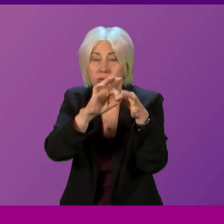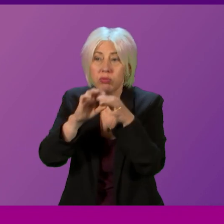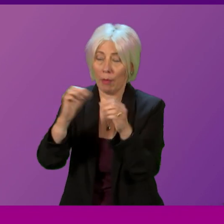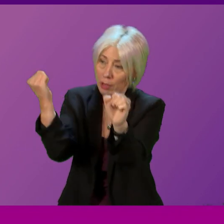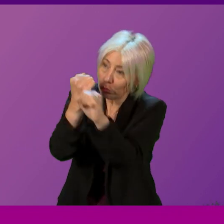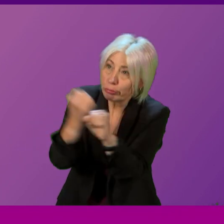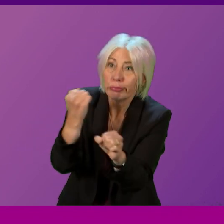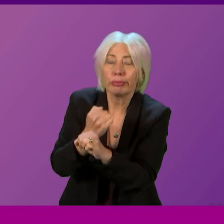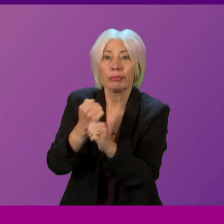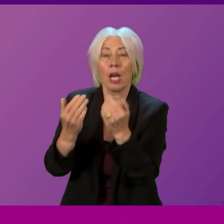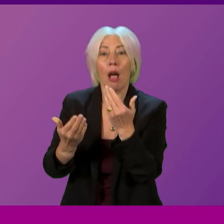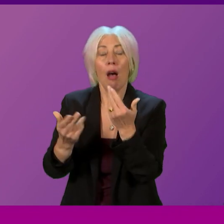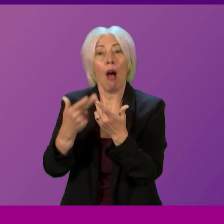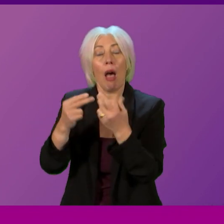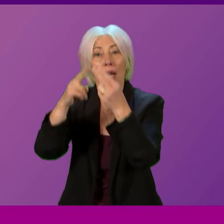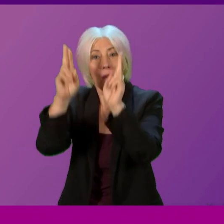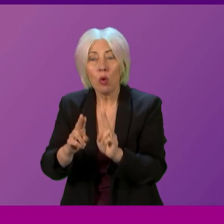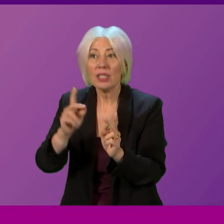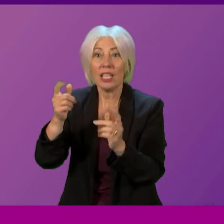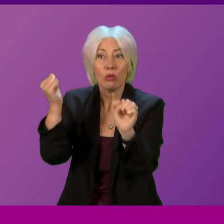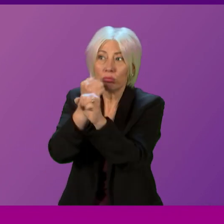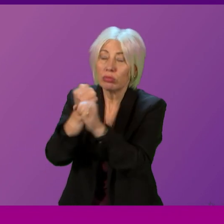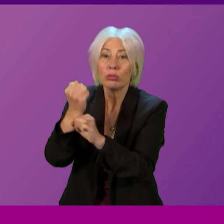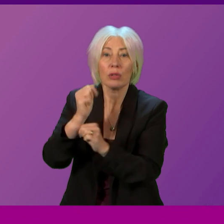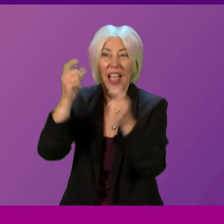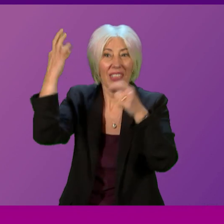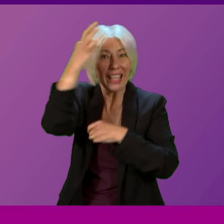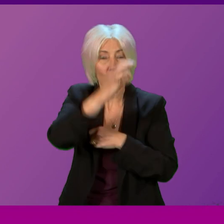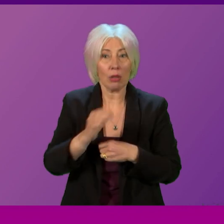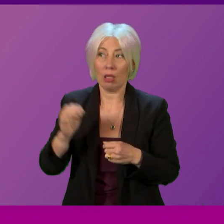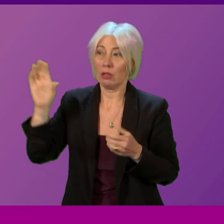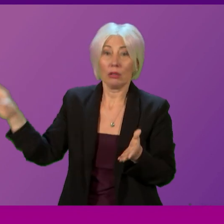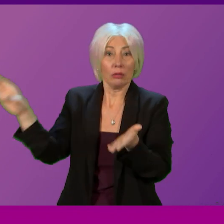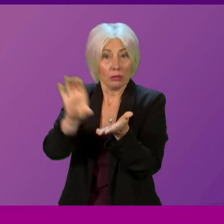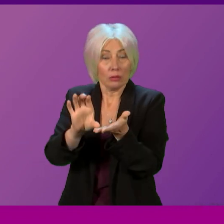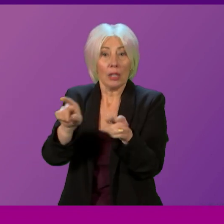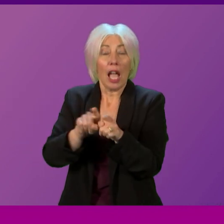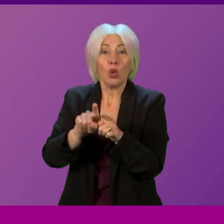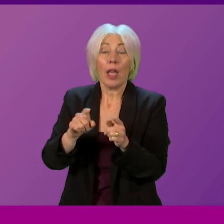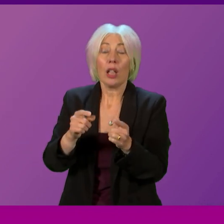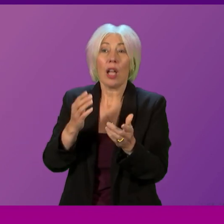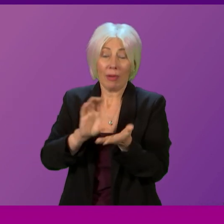Will the First Minister confirm continued funding for the city’s welcome hub?